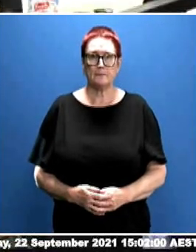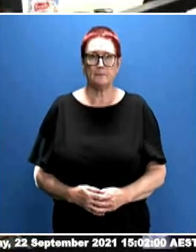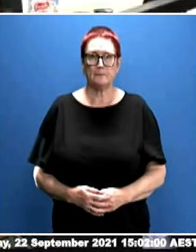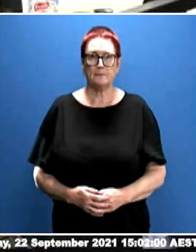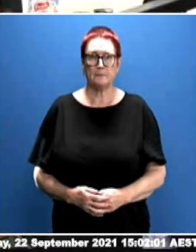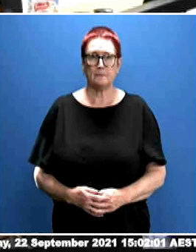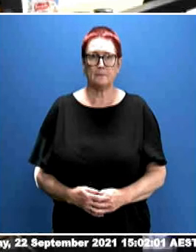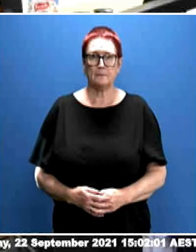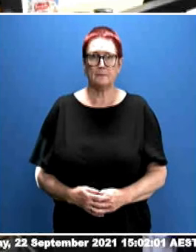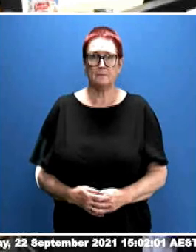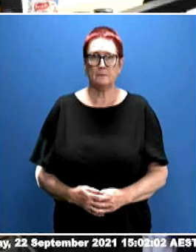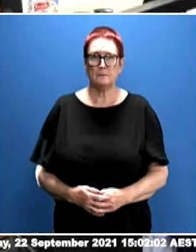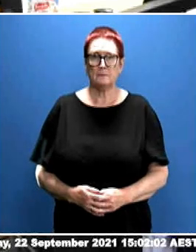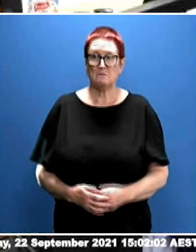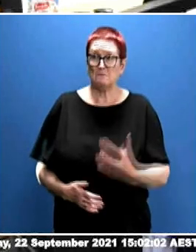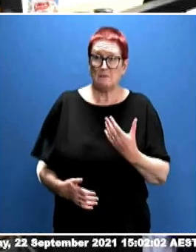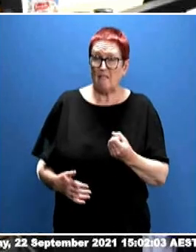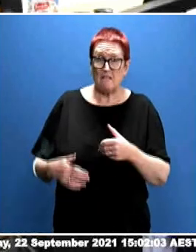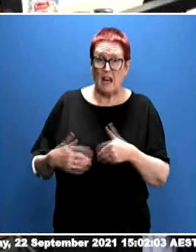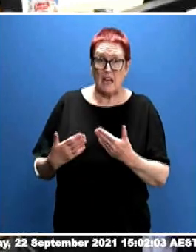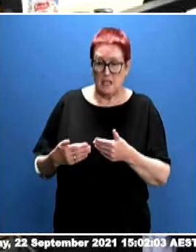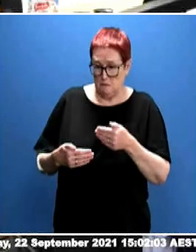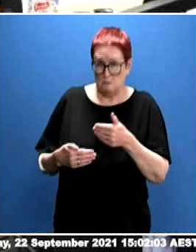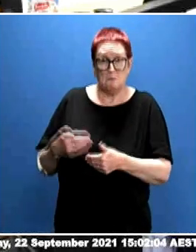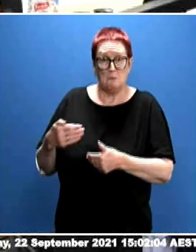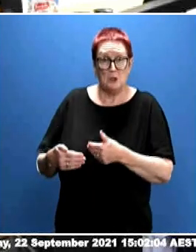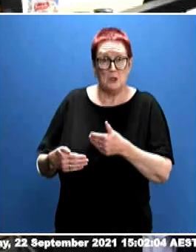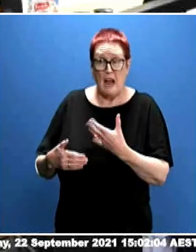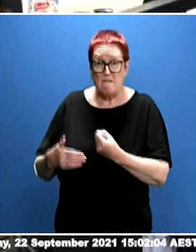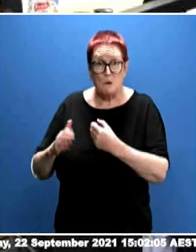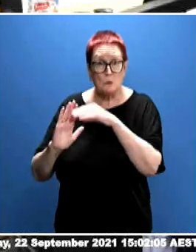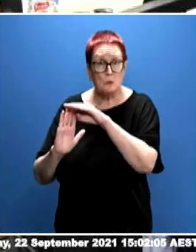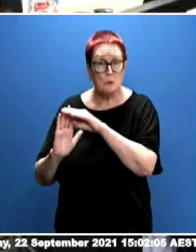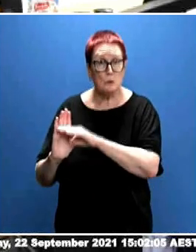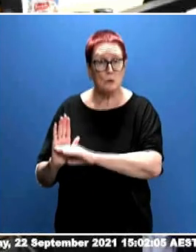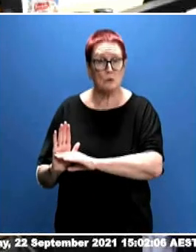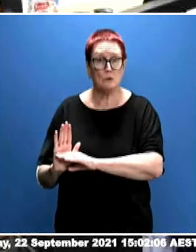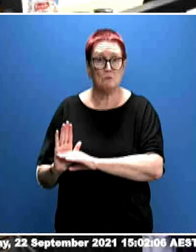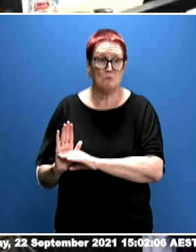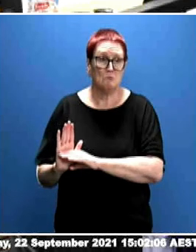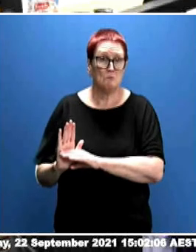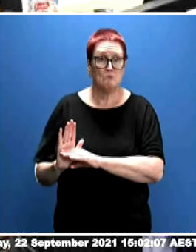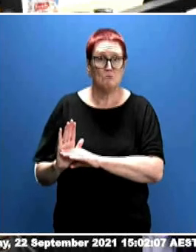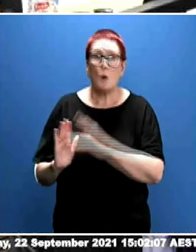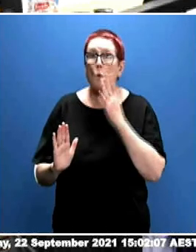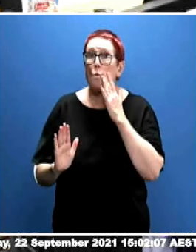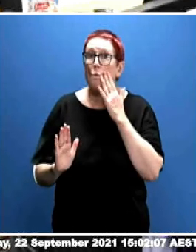Is there a procedure that's followed, on intake into the Kath French